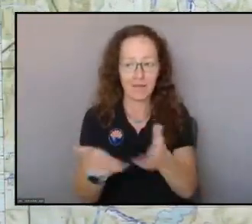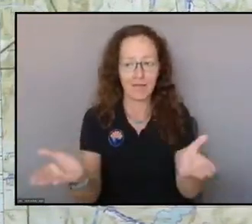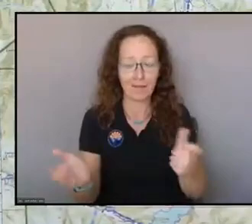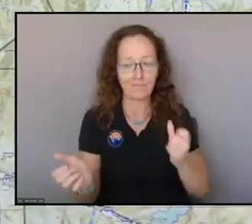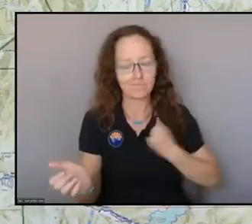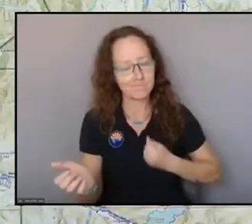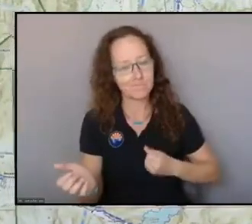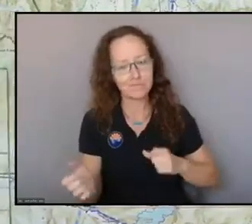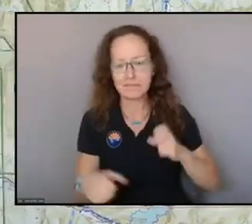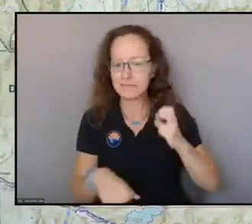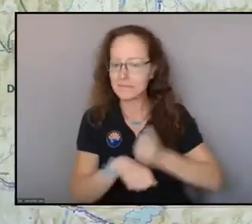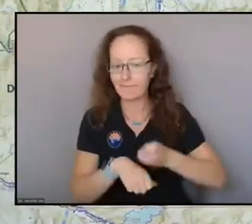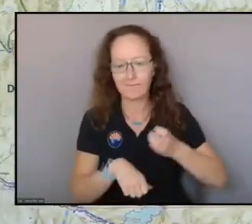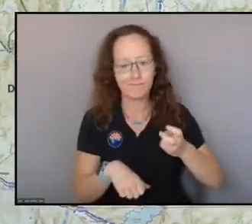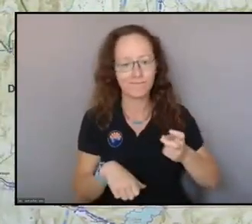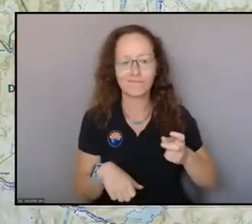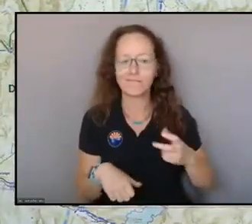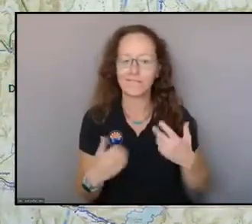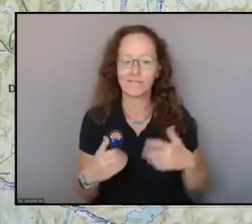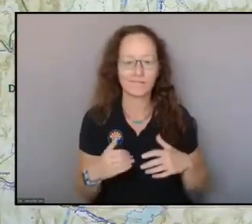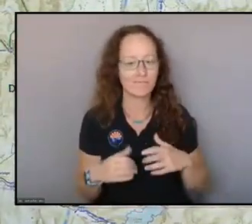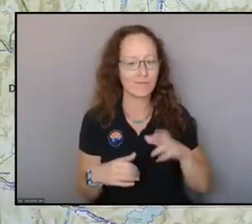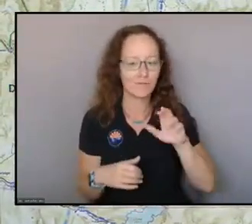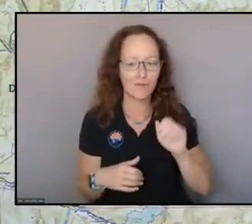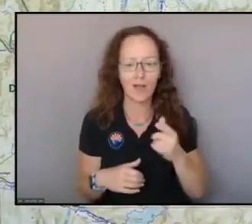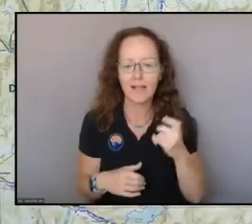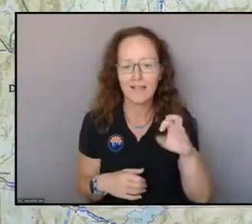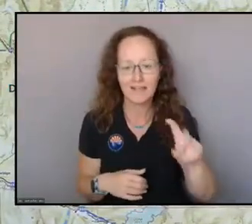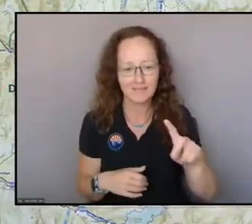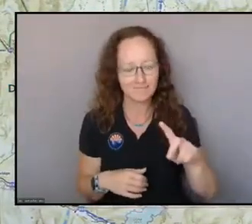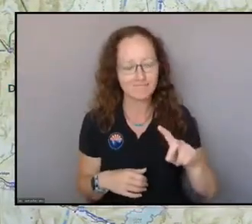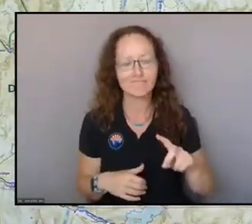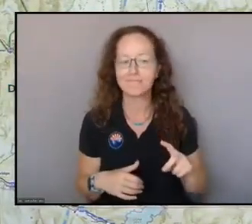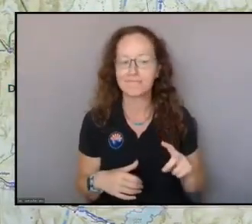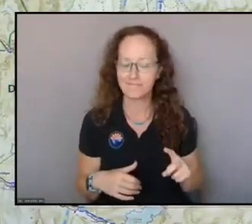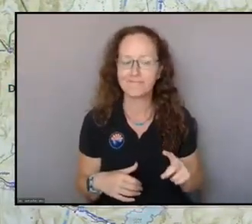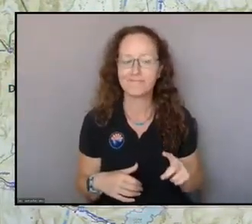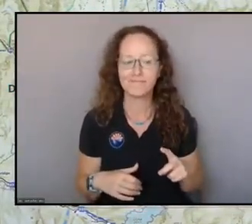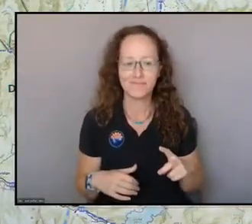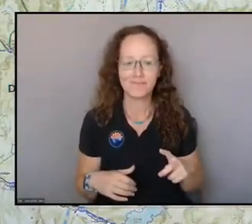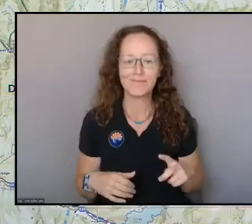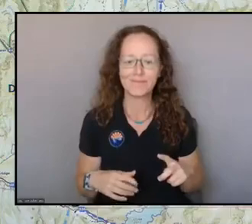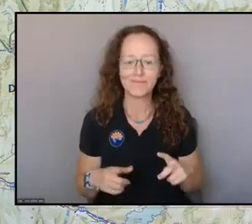SO WE'LL START WITH THAT FOUNDATION, AND WE'LL PICK UP